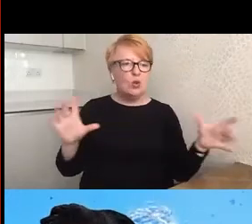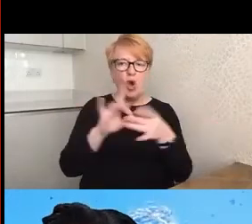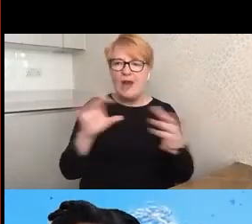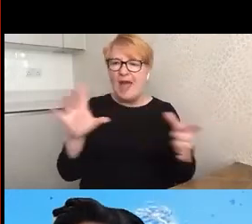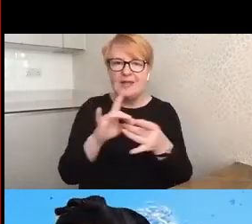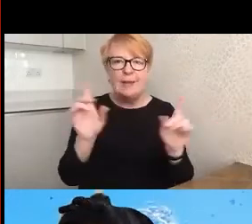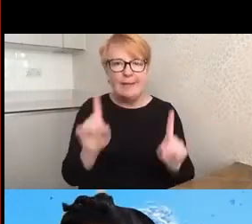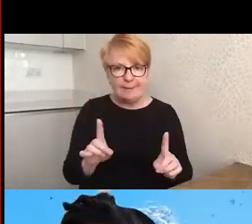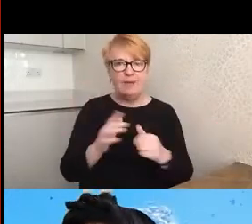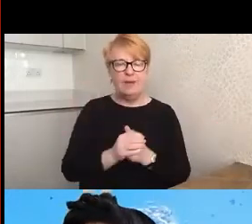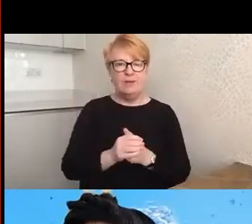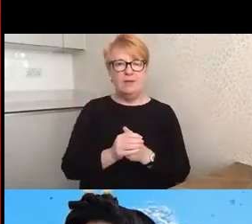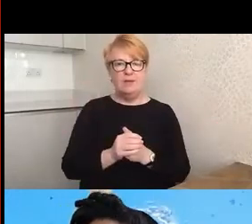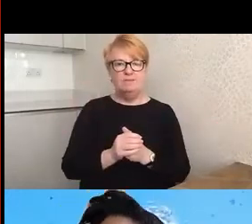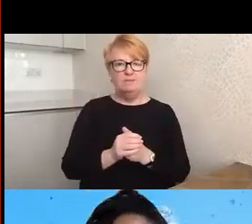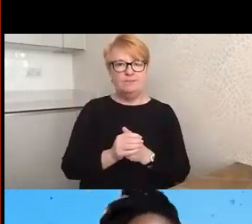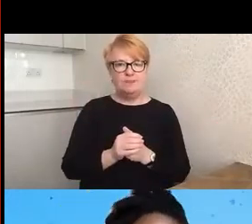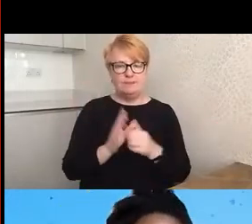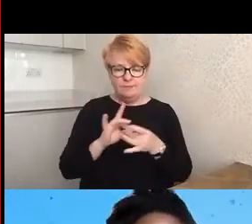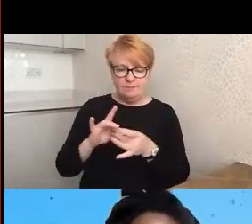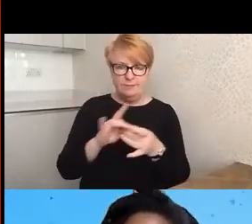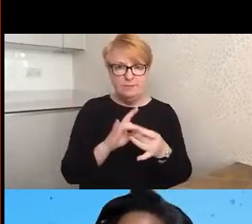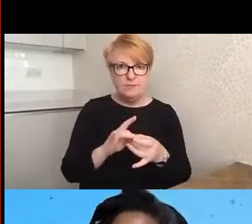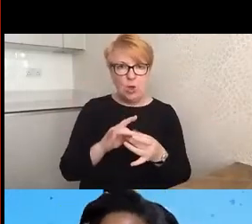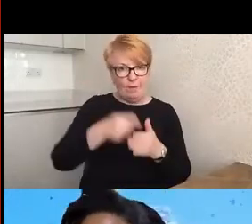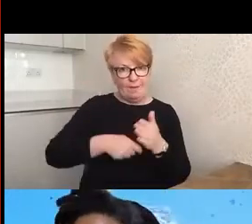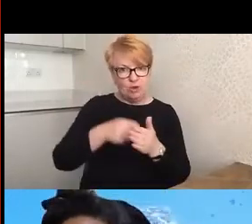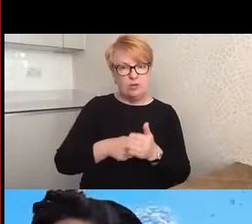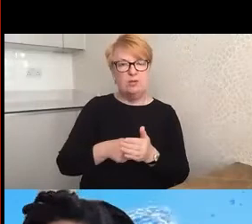we co-develop artworks with Peckham residents that respond to their needs.